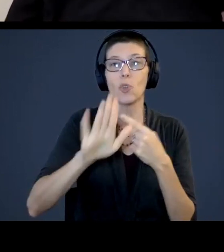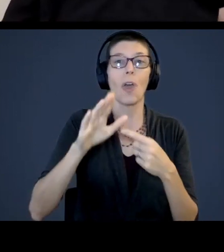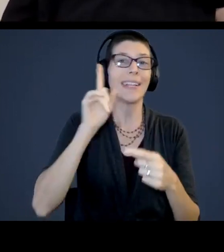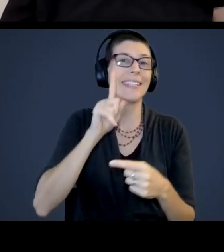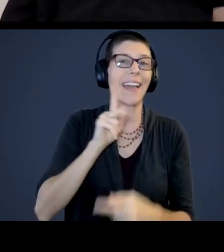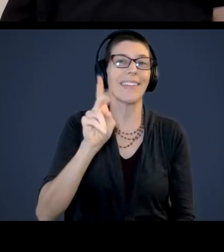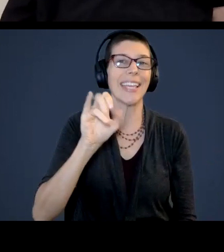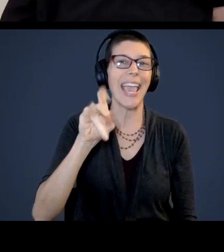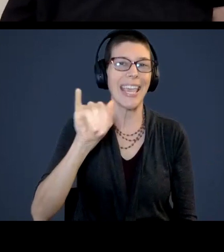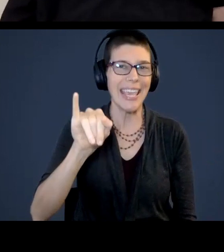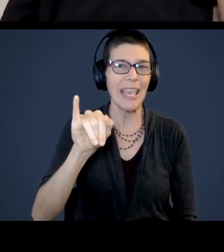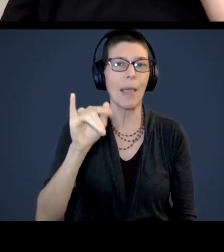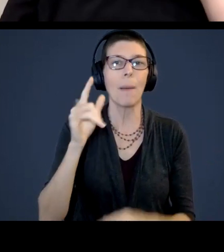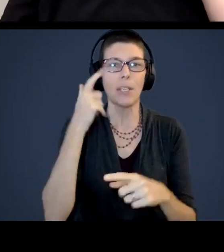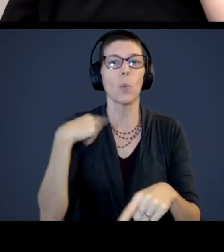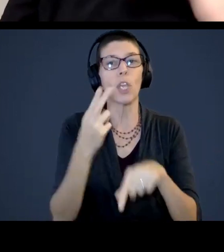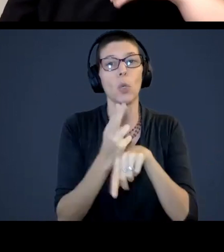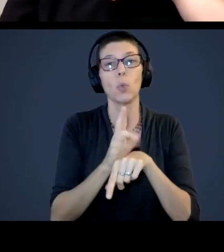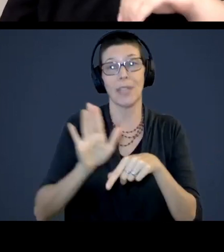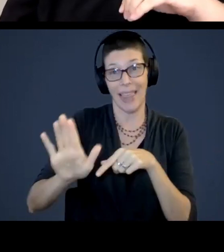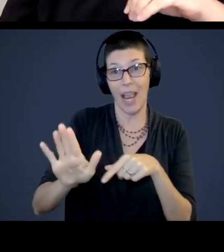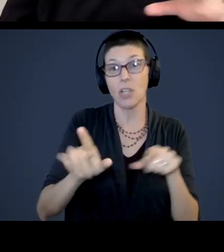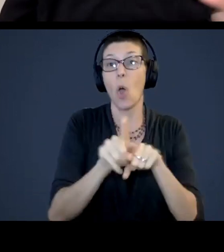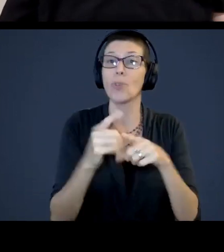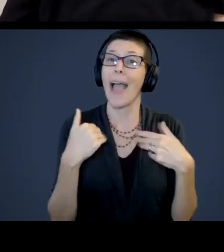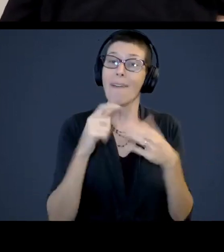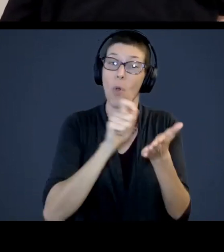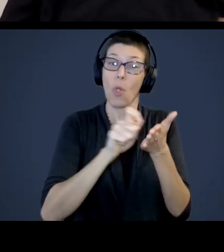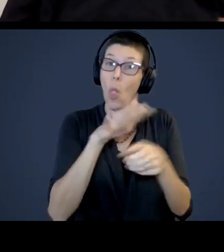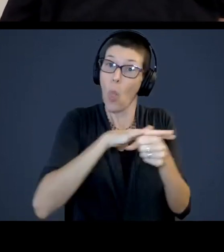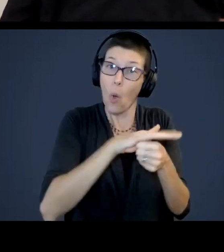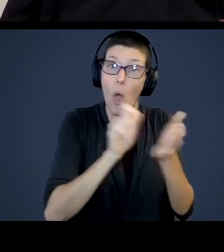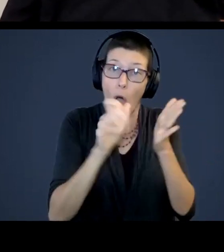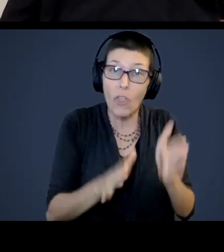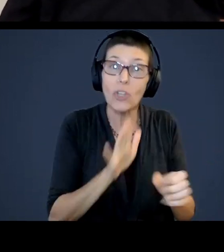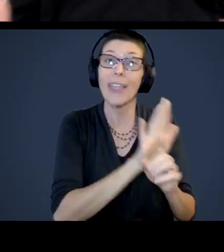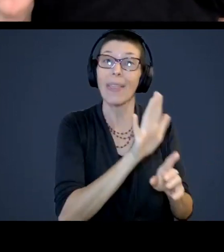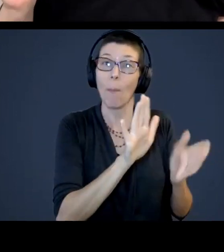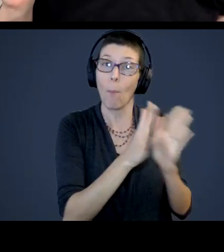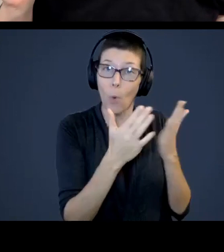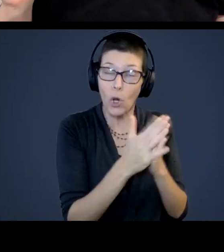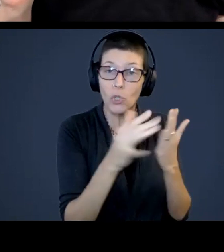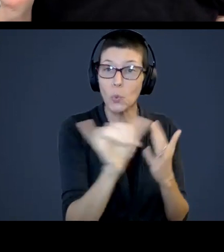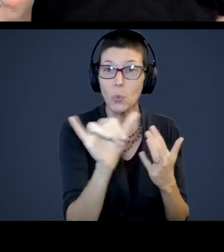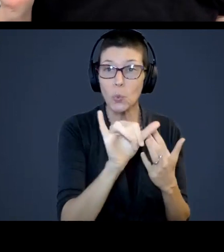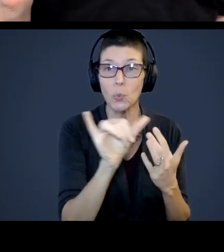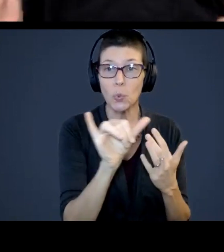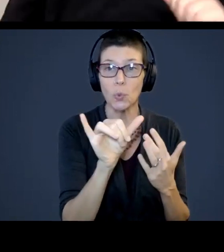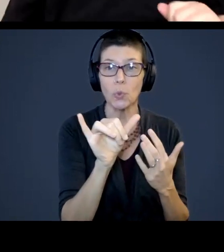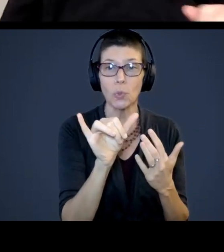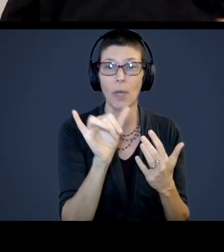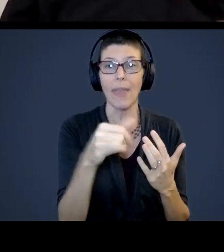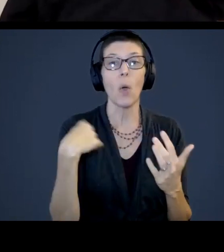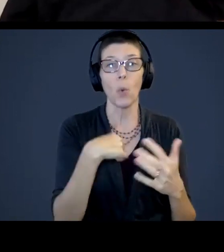only their books but we also have local authors and their books that we've created videos for